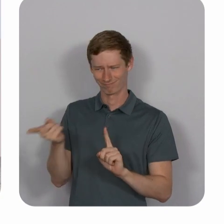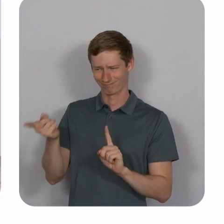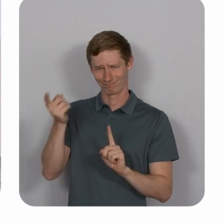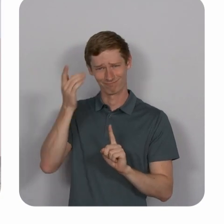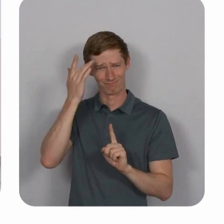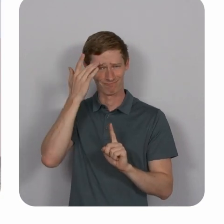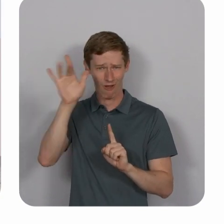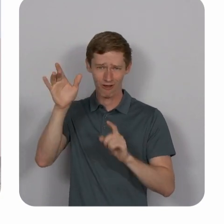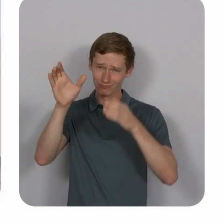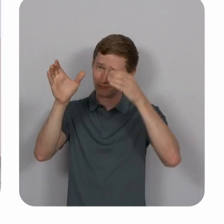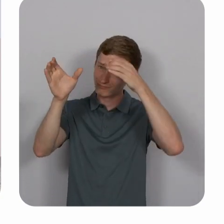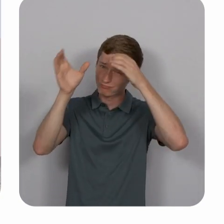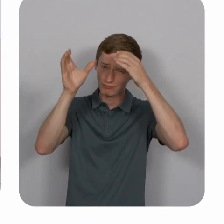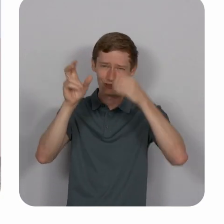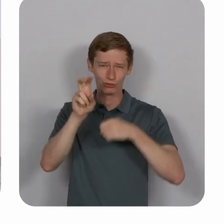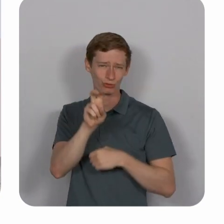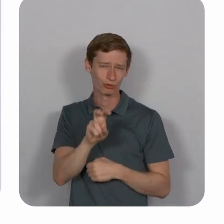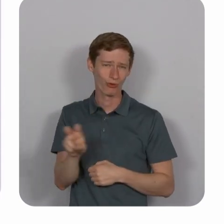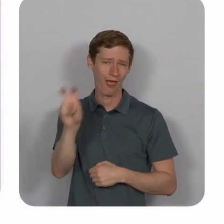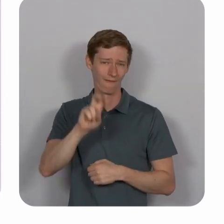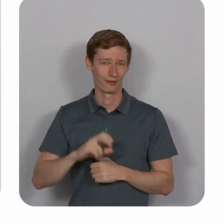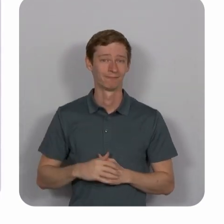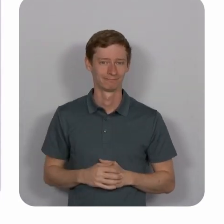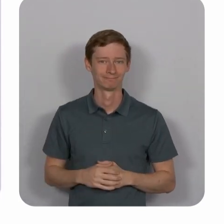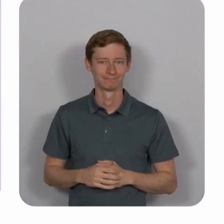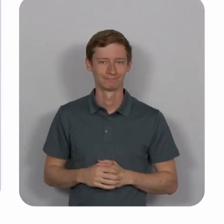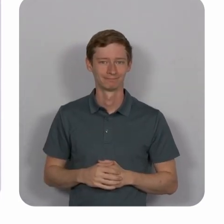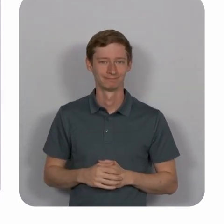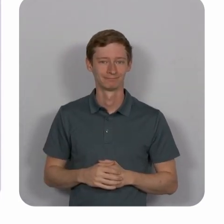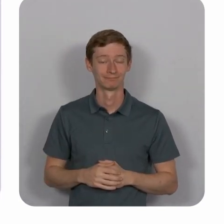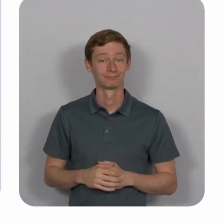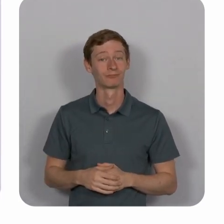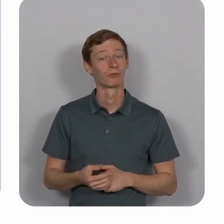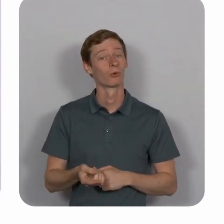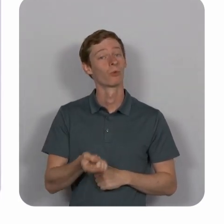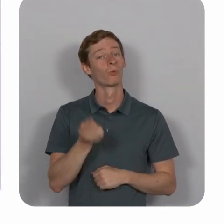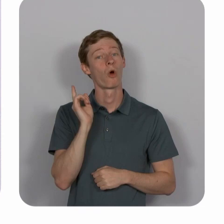As I mentioned, it takes more than a prompt and Llama models